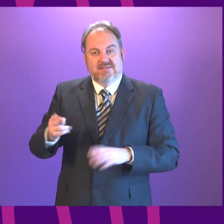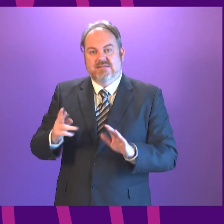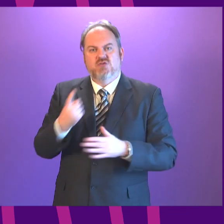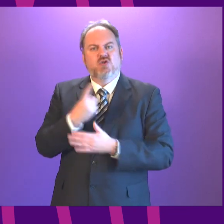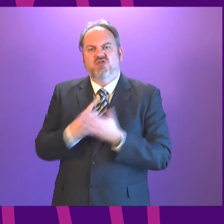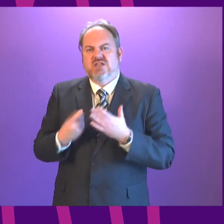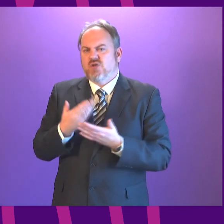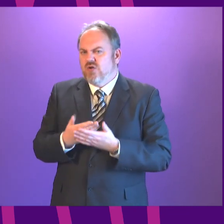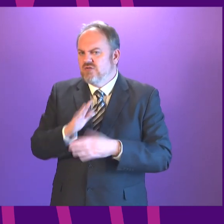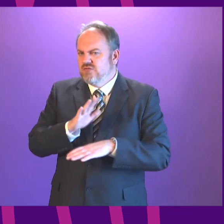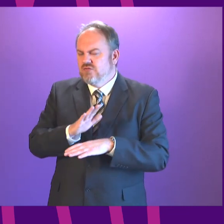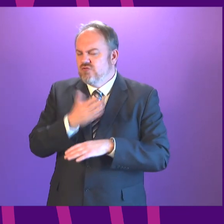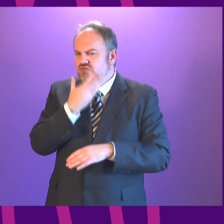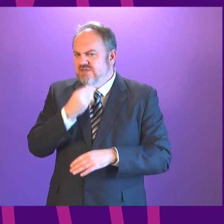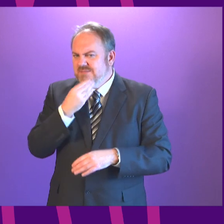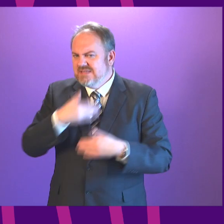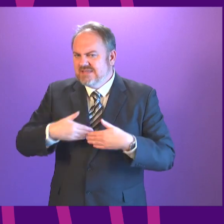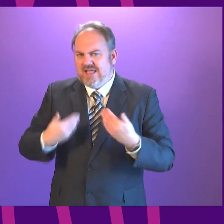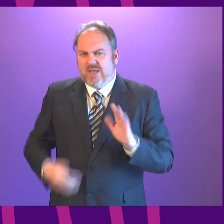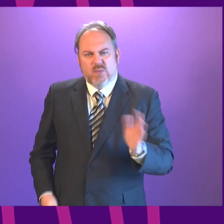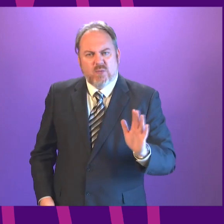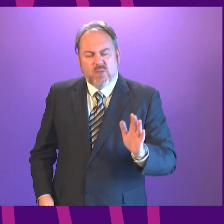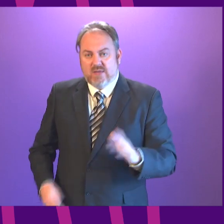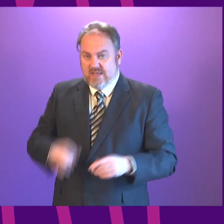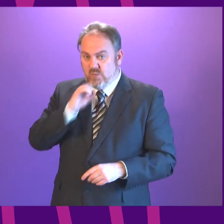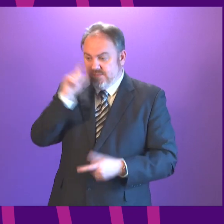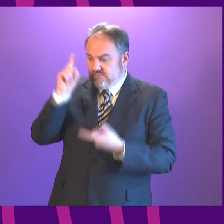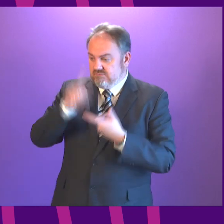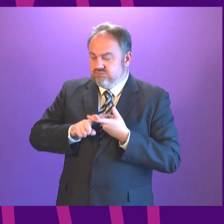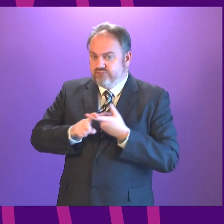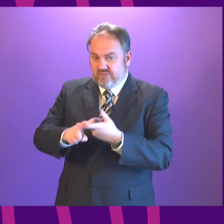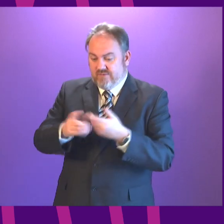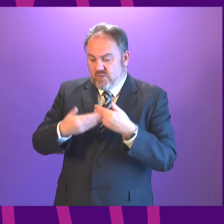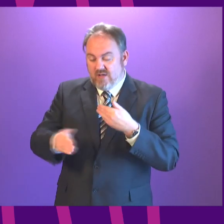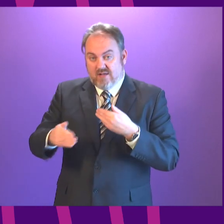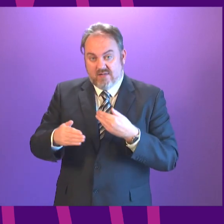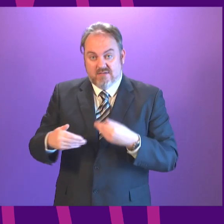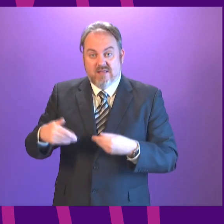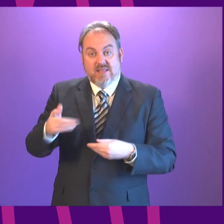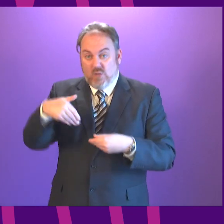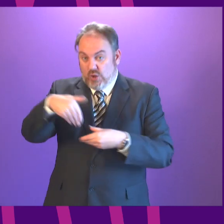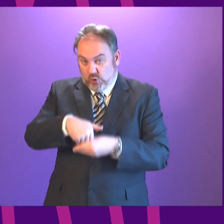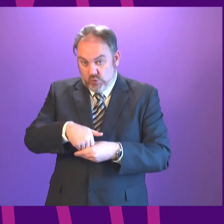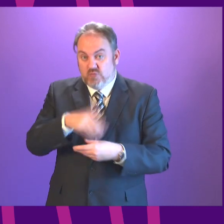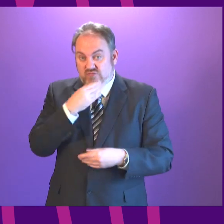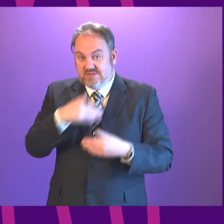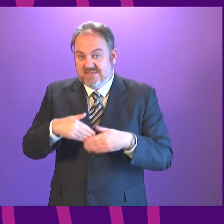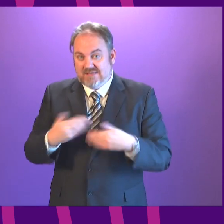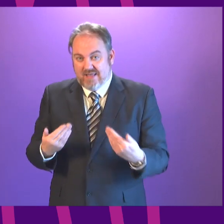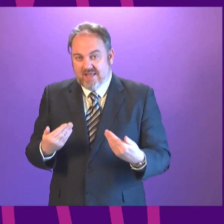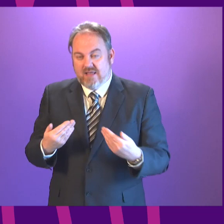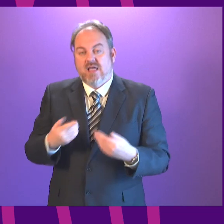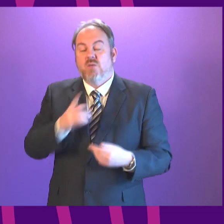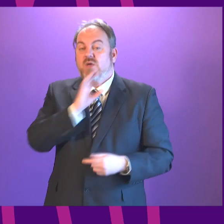Christmas day; it is in place for the foreseeable future, including on Christmas day. The travel restrictions are being lifted on Christmas day in Scotland—although we are encouraging